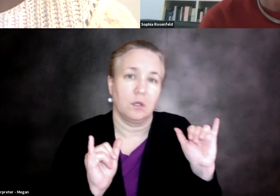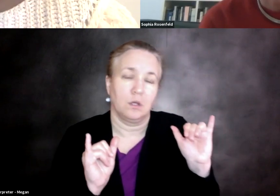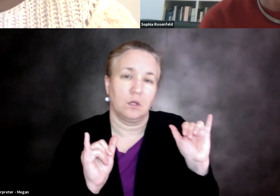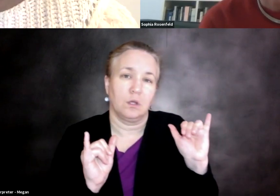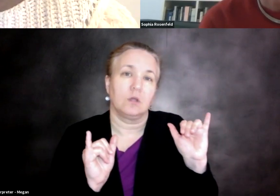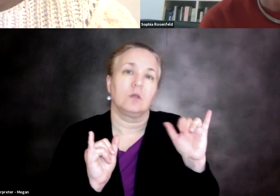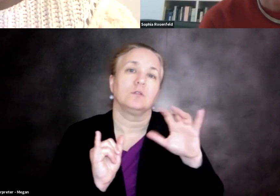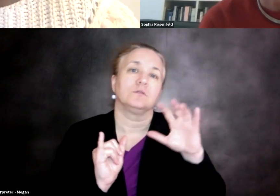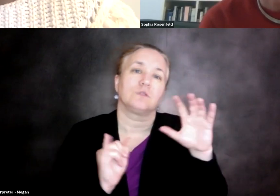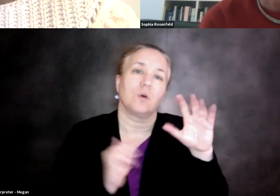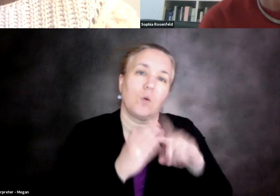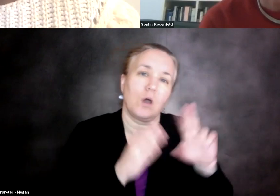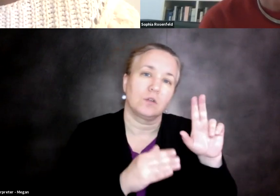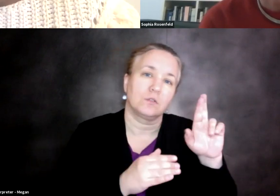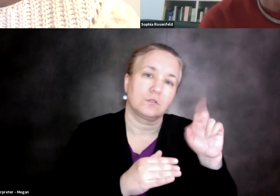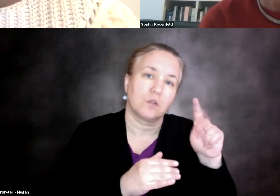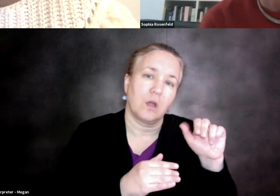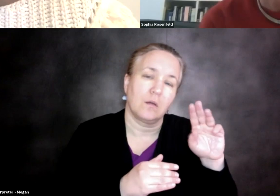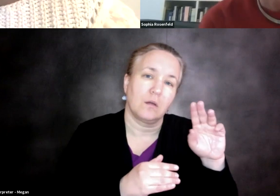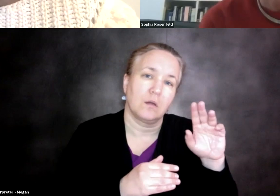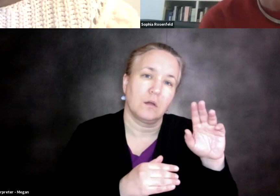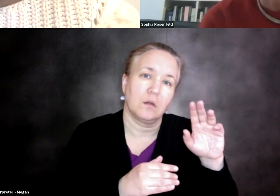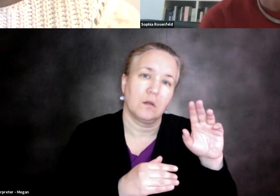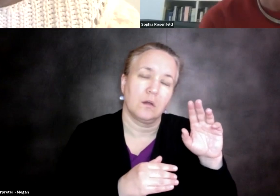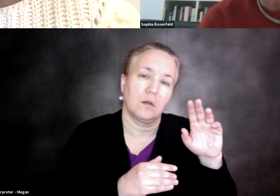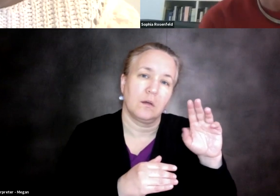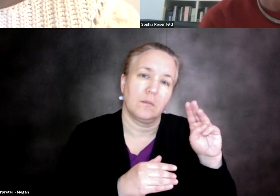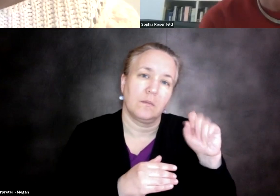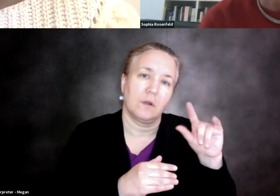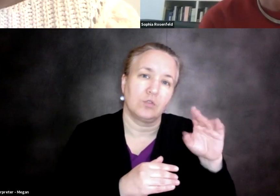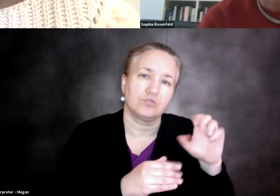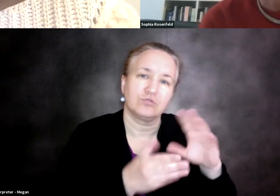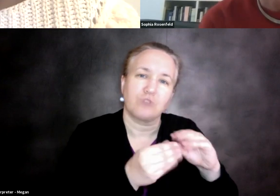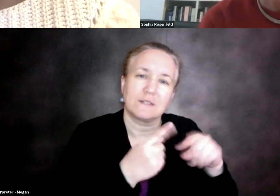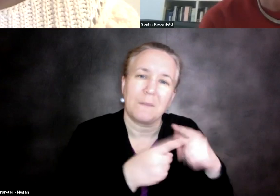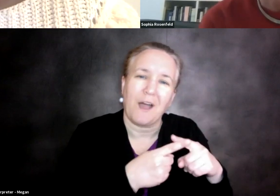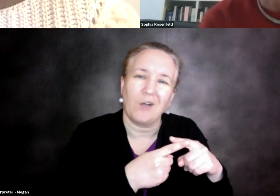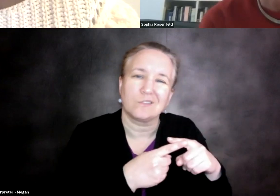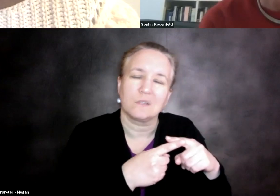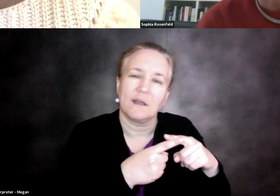about, this kind of paternalist caring aspect,